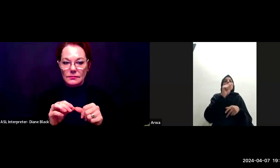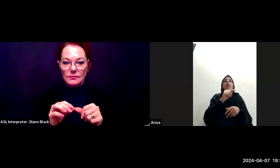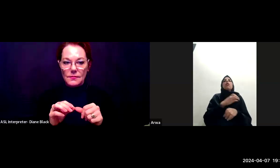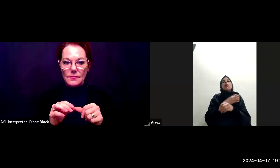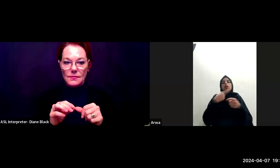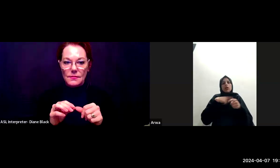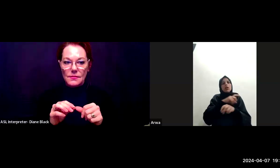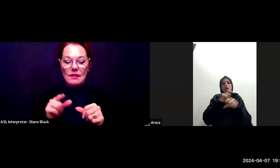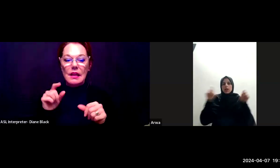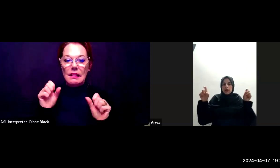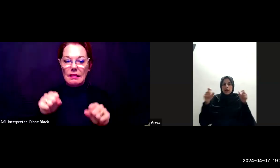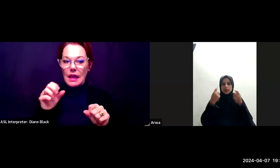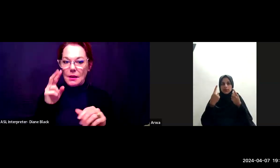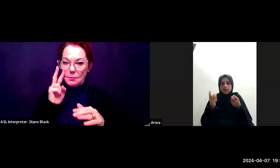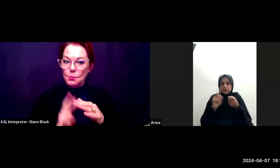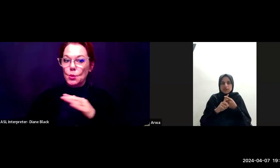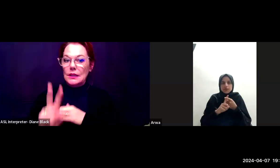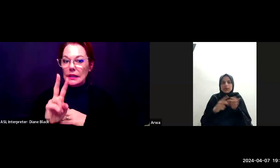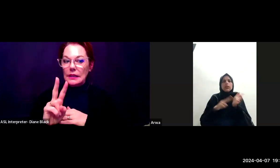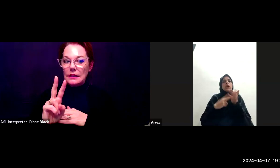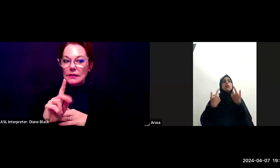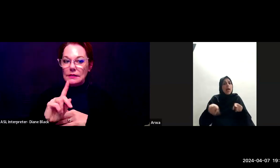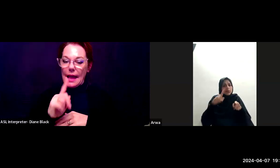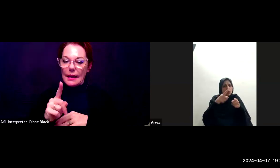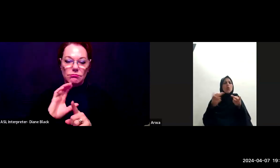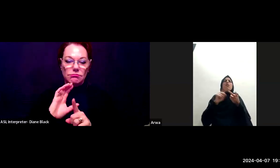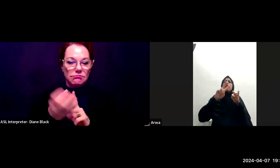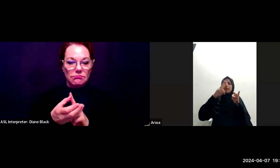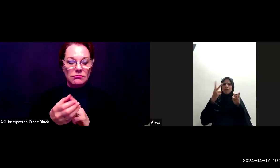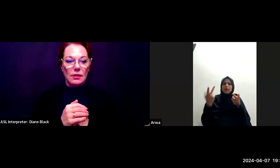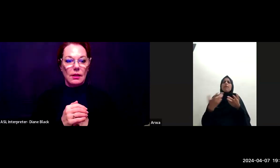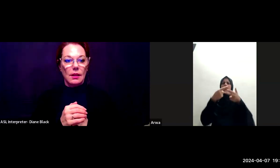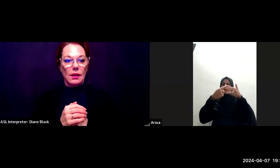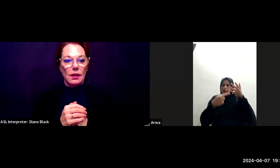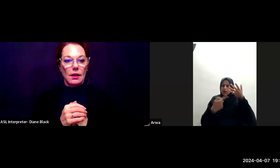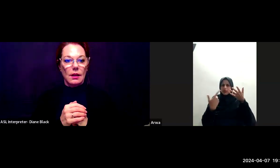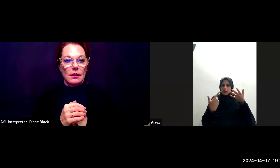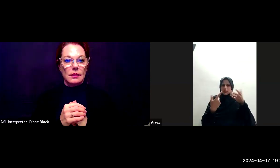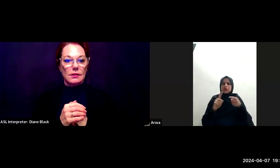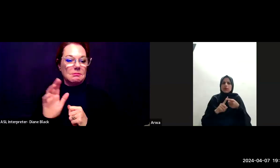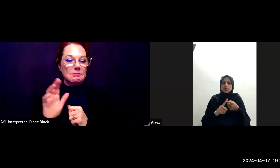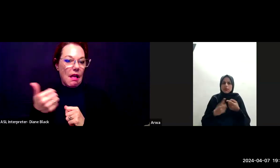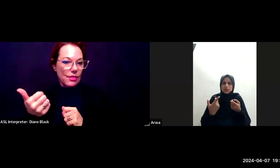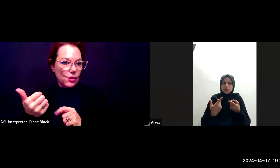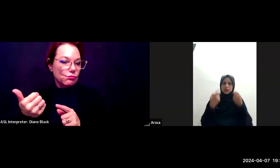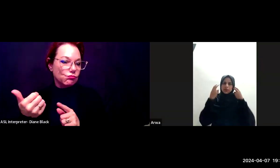predict the natural cause of the condition. Say in autosomal recessive or X-linked recessive, the condition